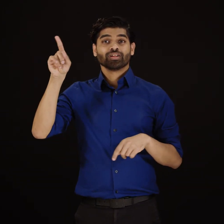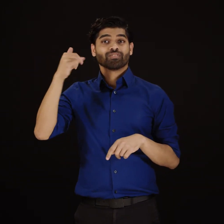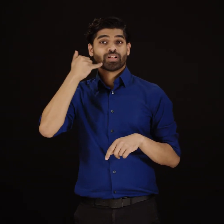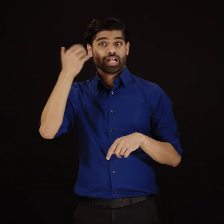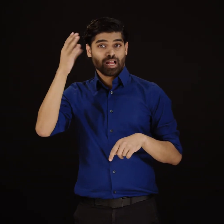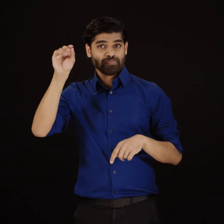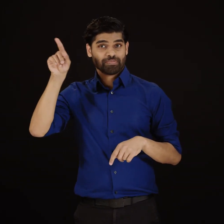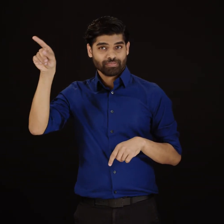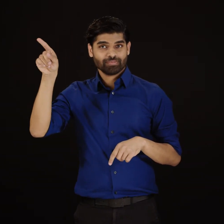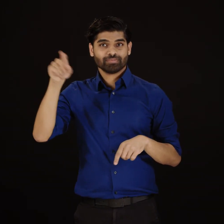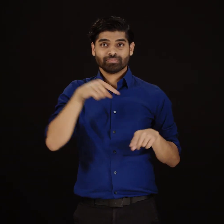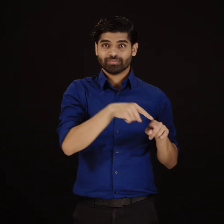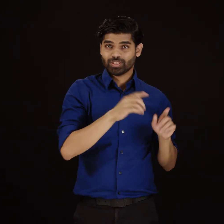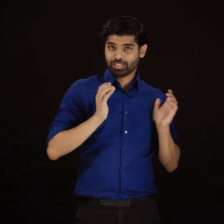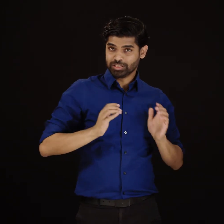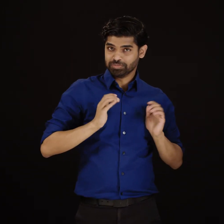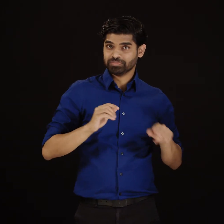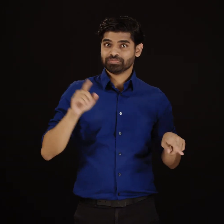(usually one or two years).